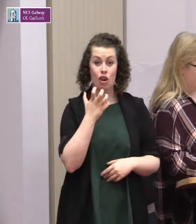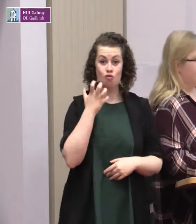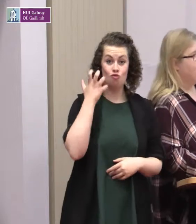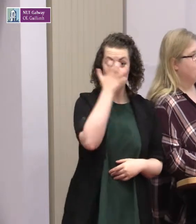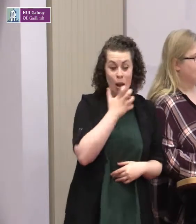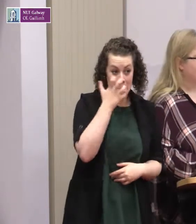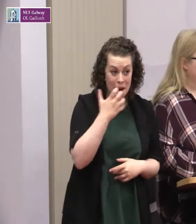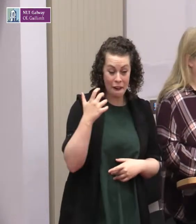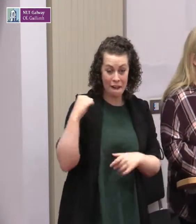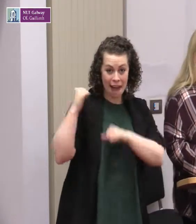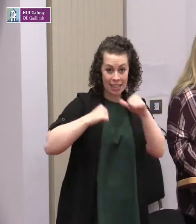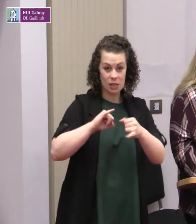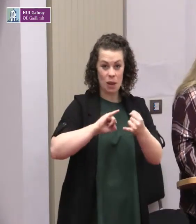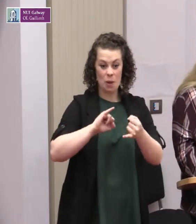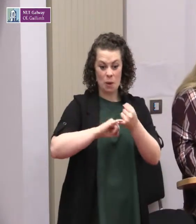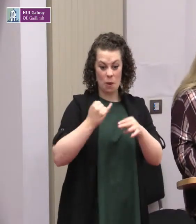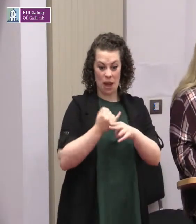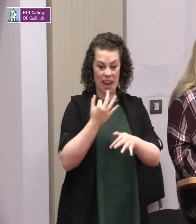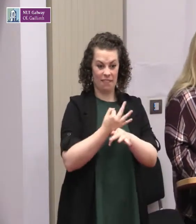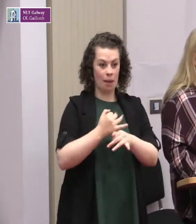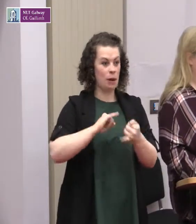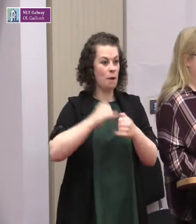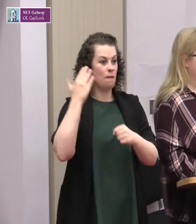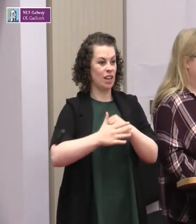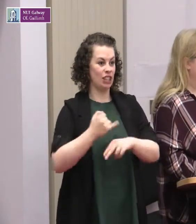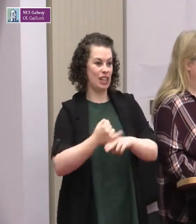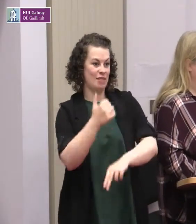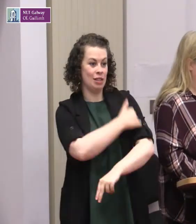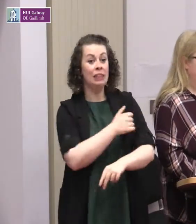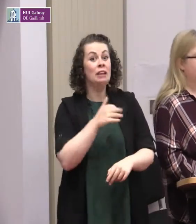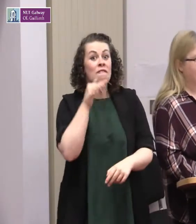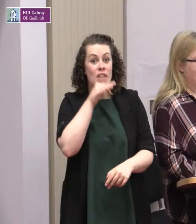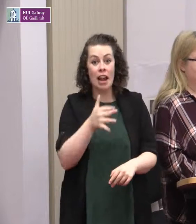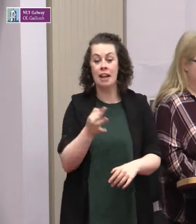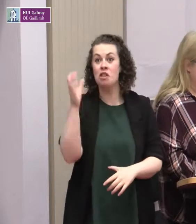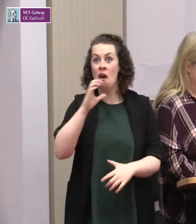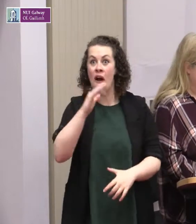It is particularly fun if you find a skeleton in the family closet.